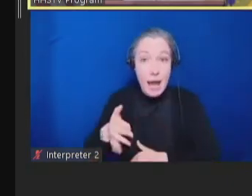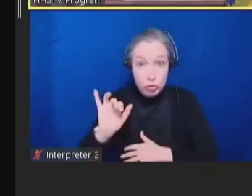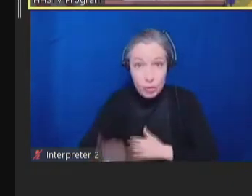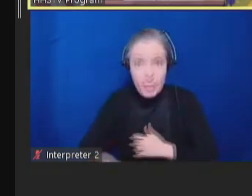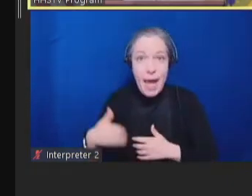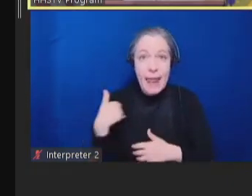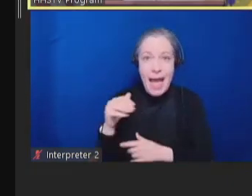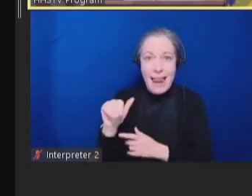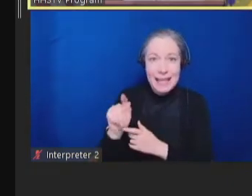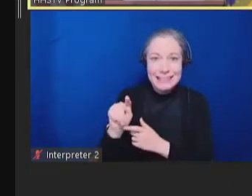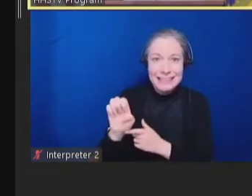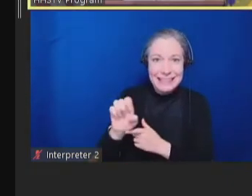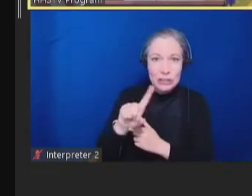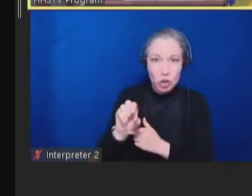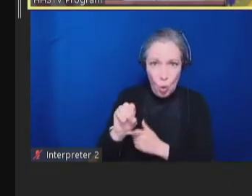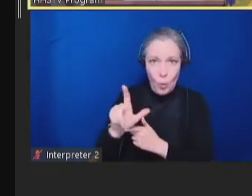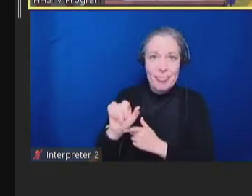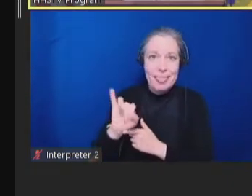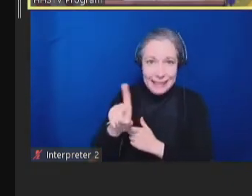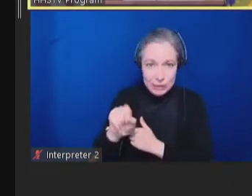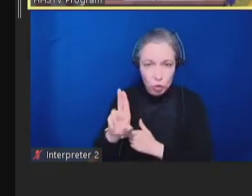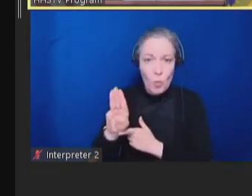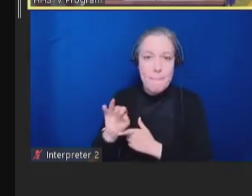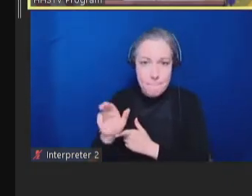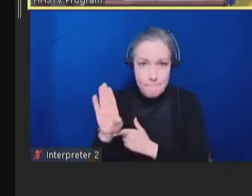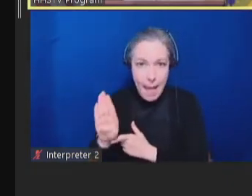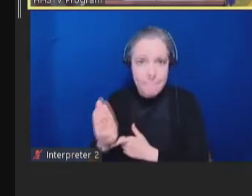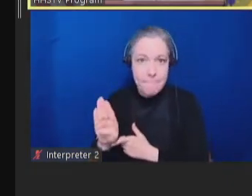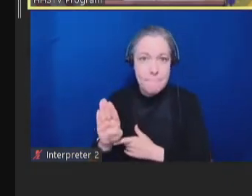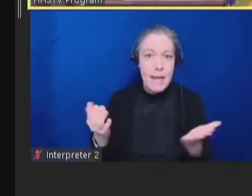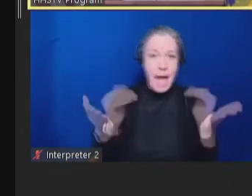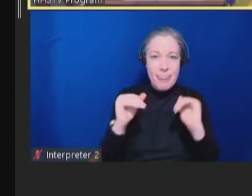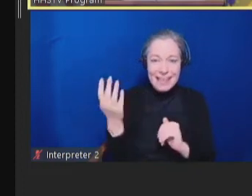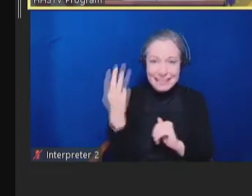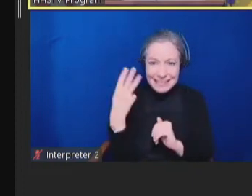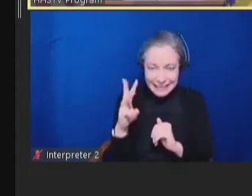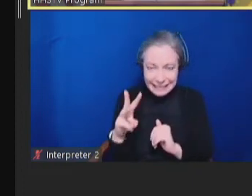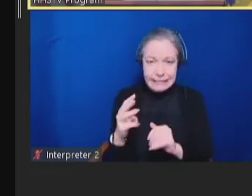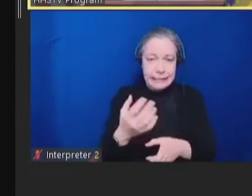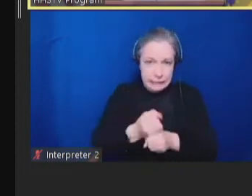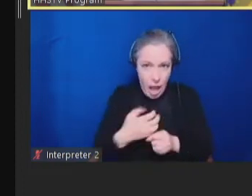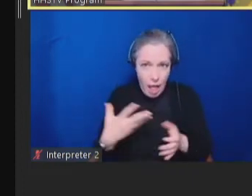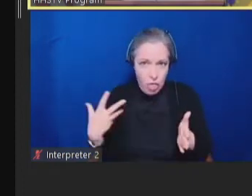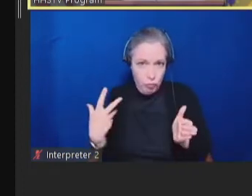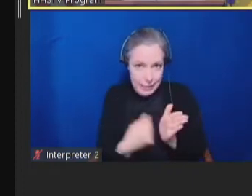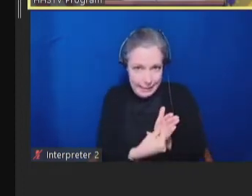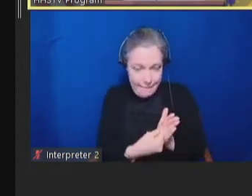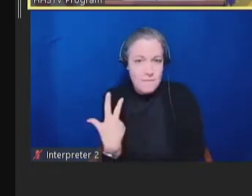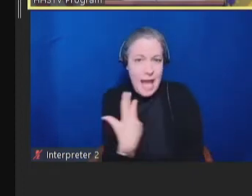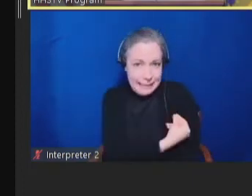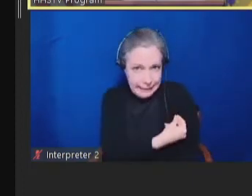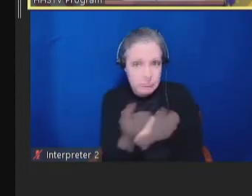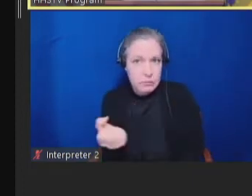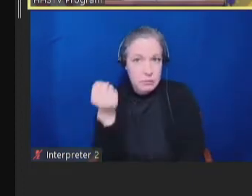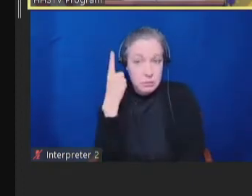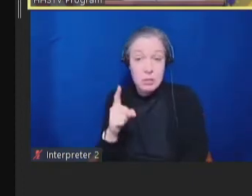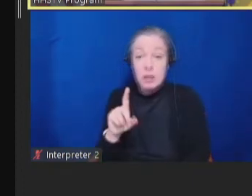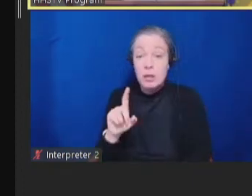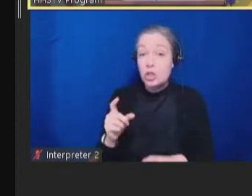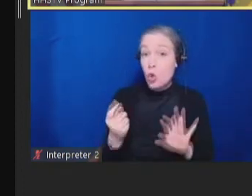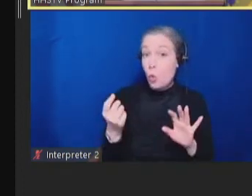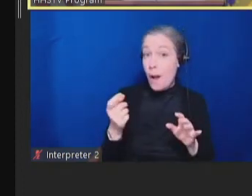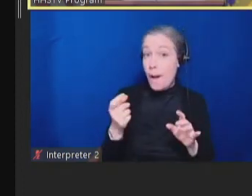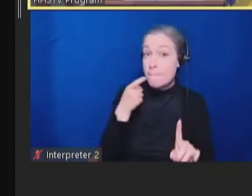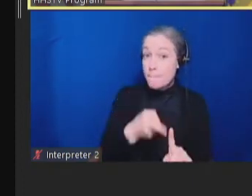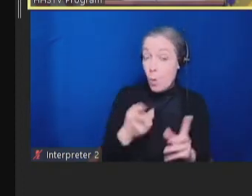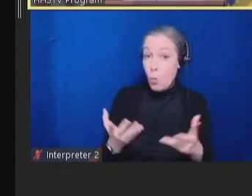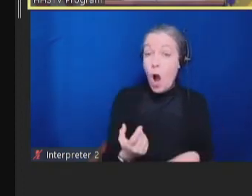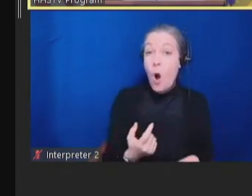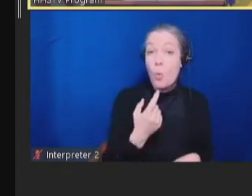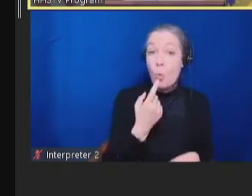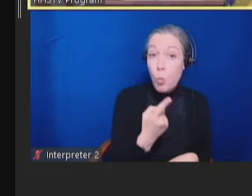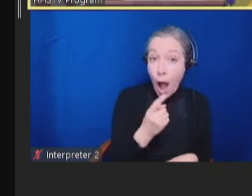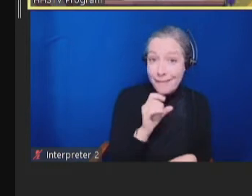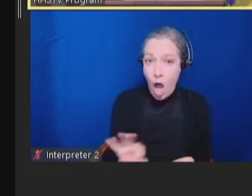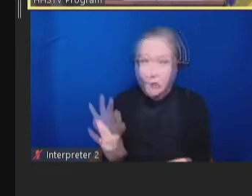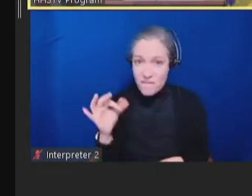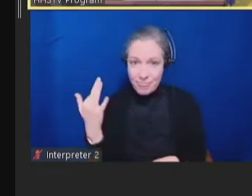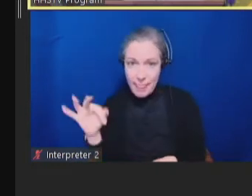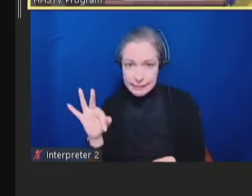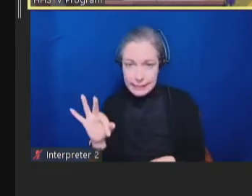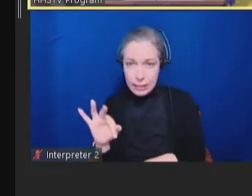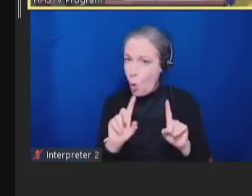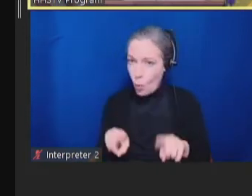Of which, 16 received vaccines. So, overall, only 1 of 19, or 5 percent had vaccine non-manufacture.